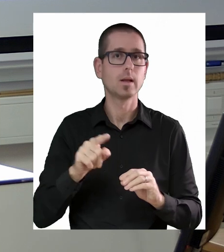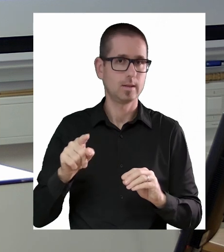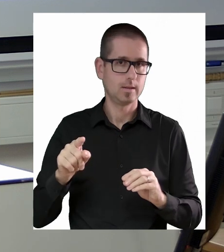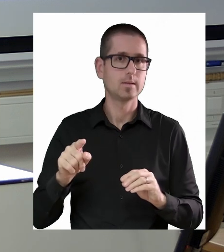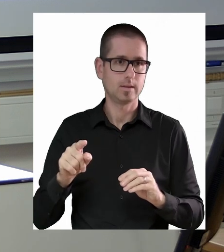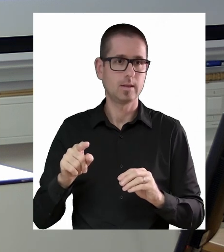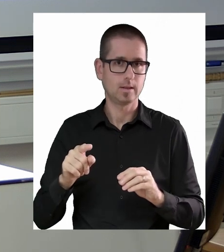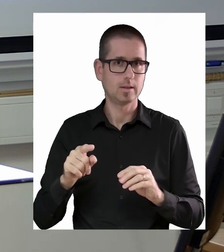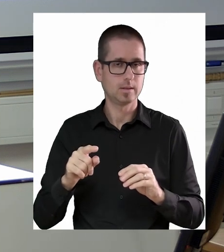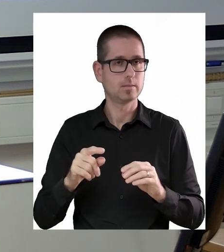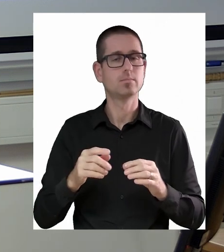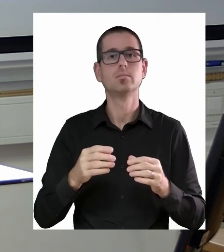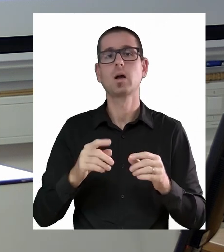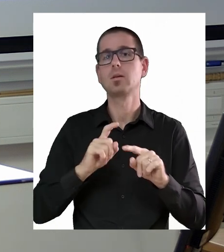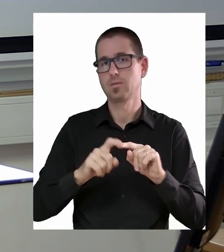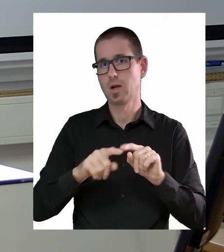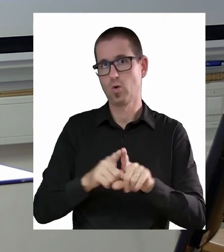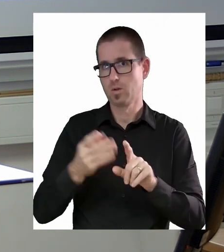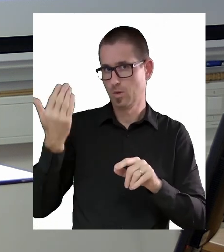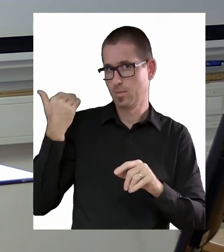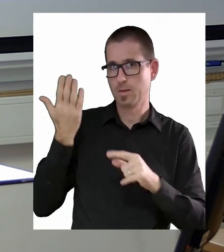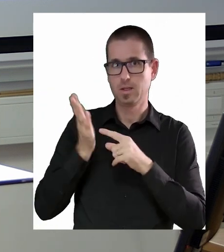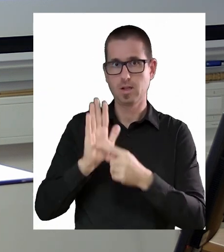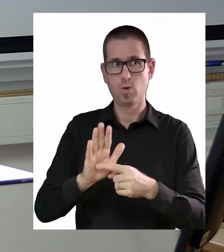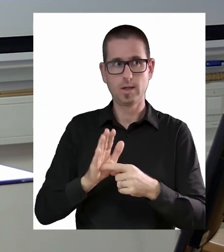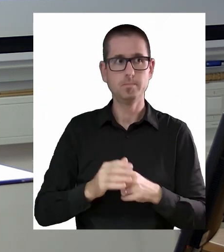that was presented before. So a user can